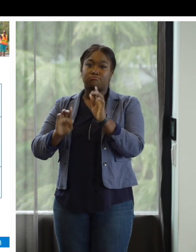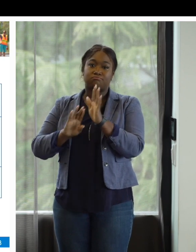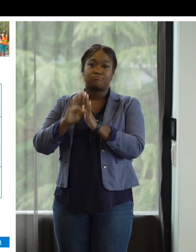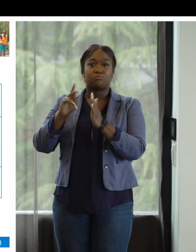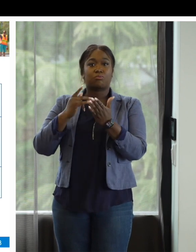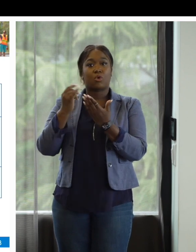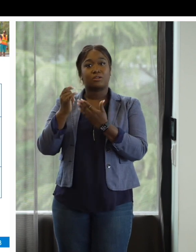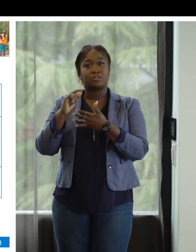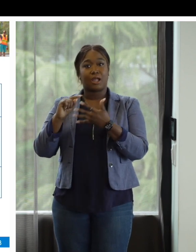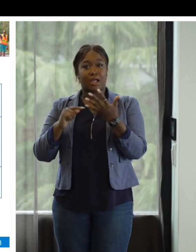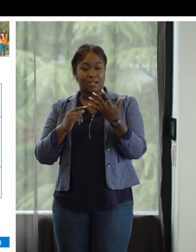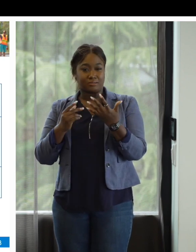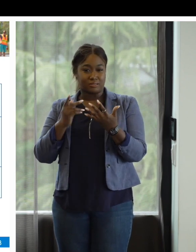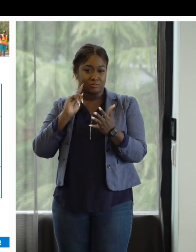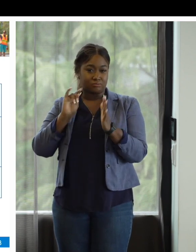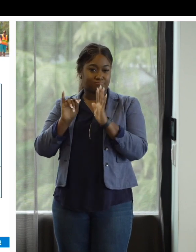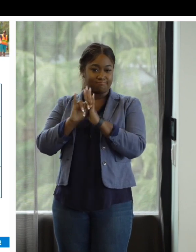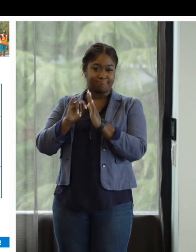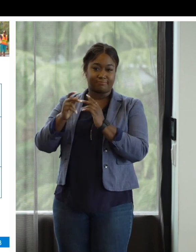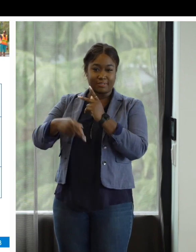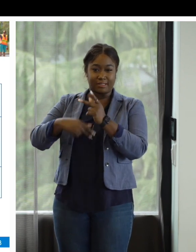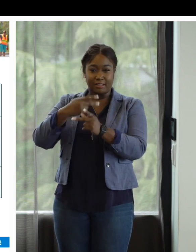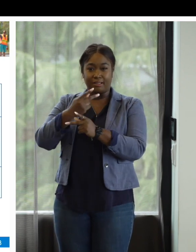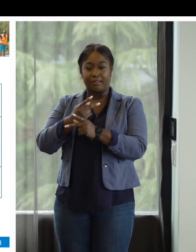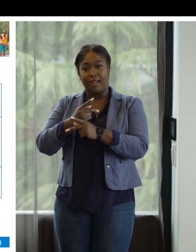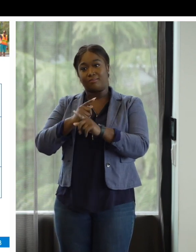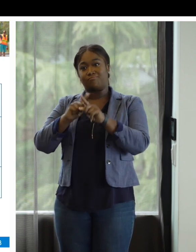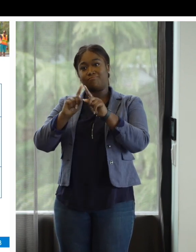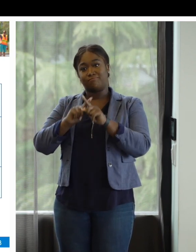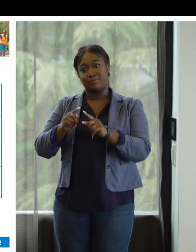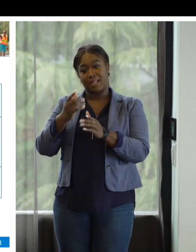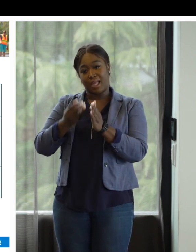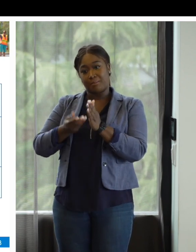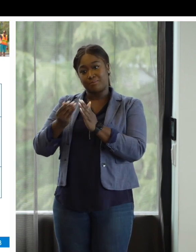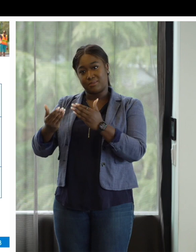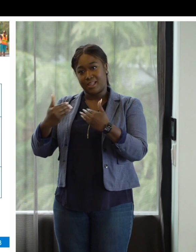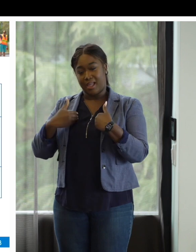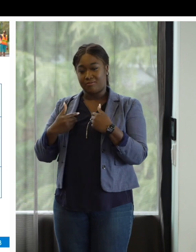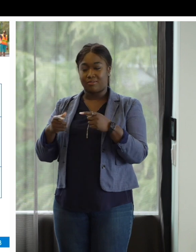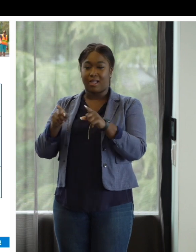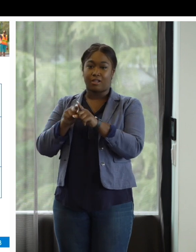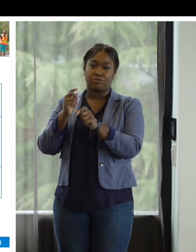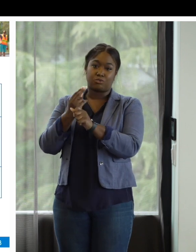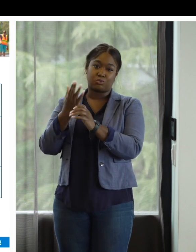kind of gaps they have as users of these apps. To